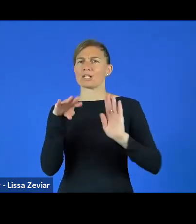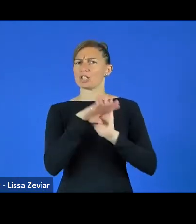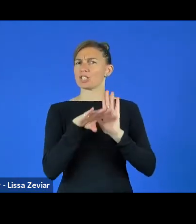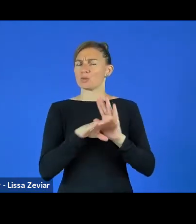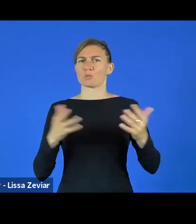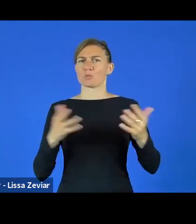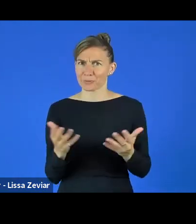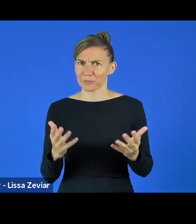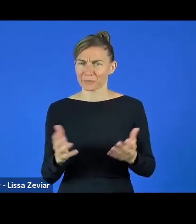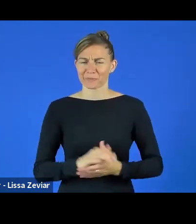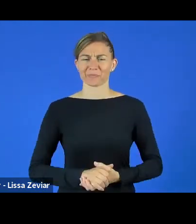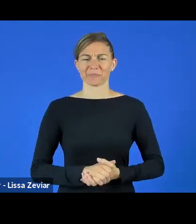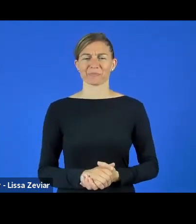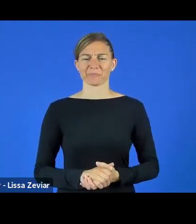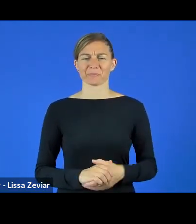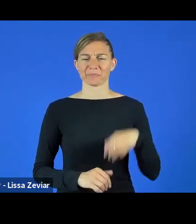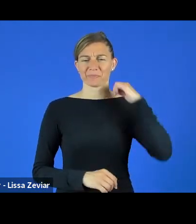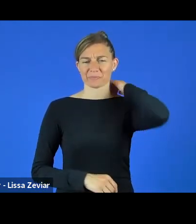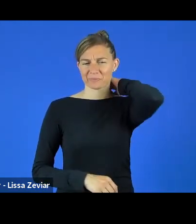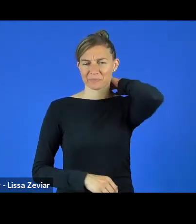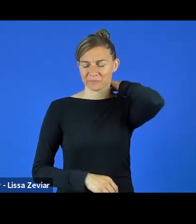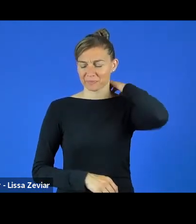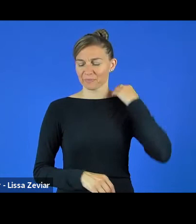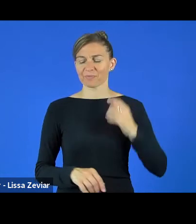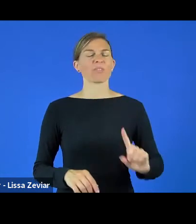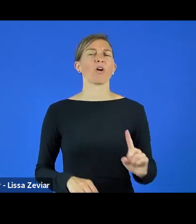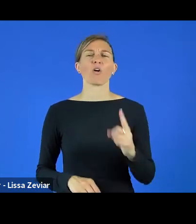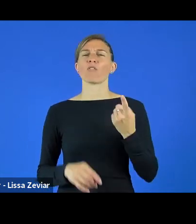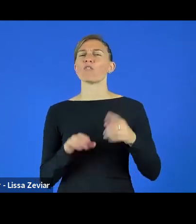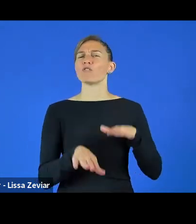I will first introduce ANEC to you in case you are not familiar with it.